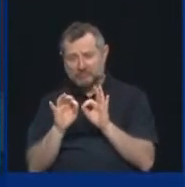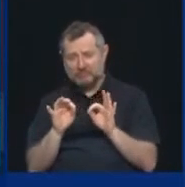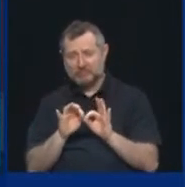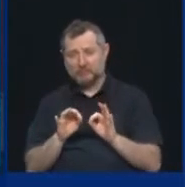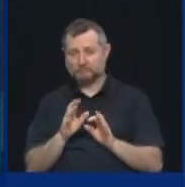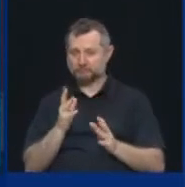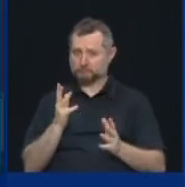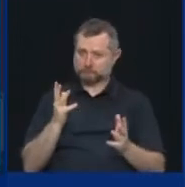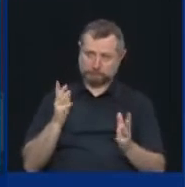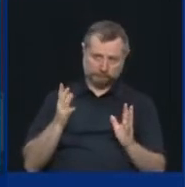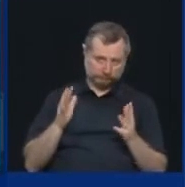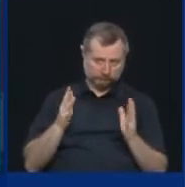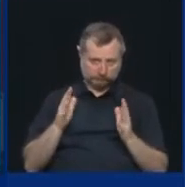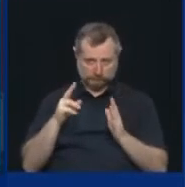TEST.